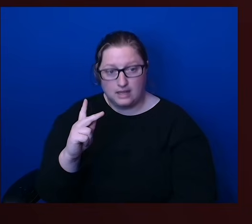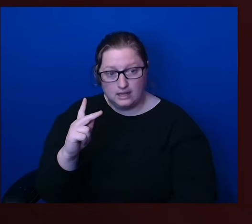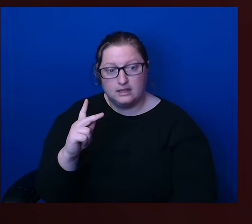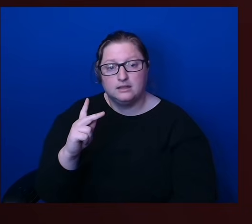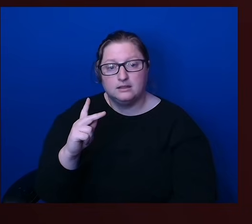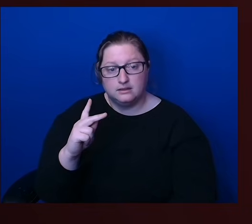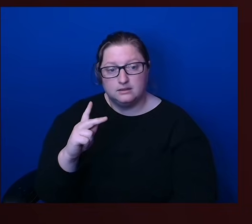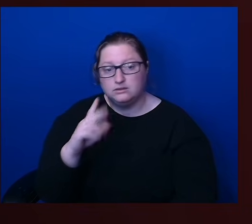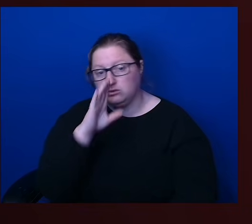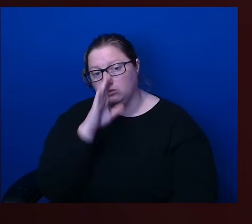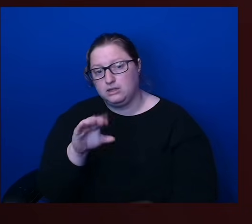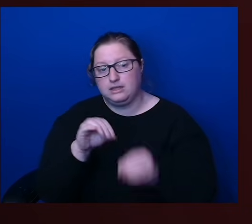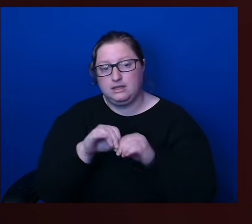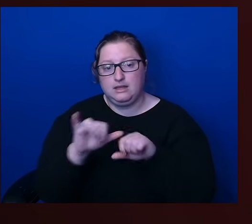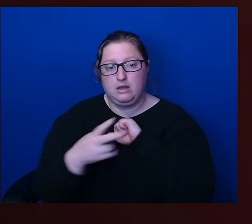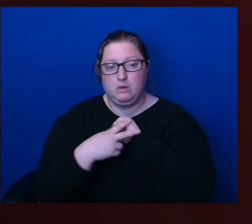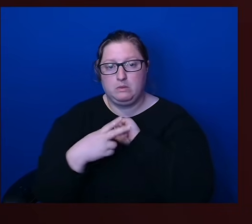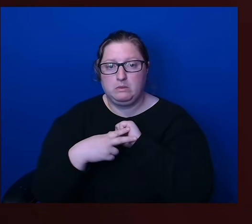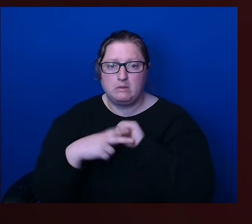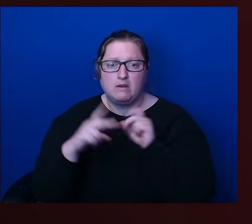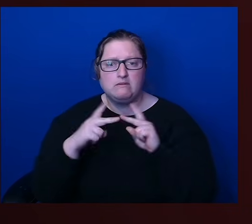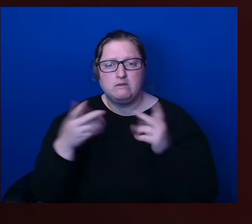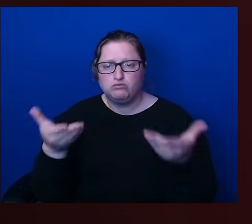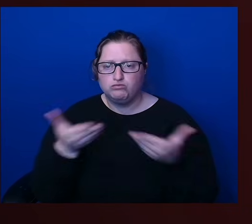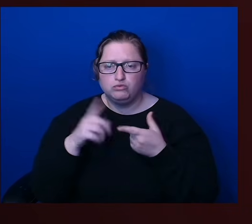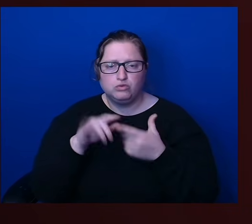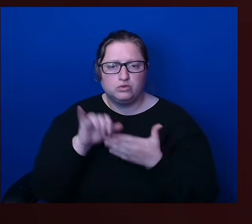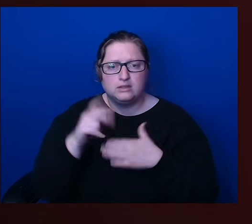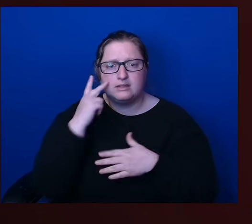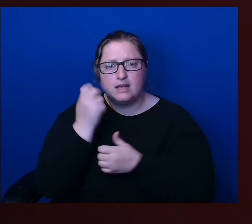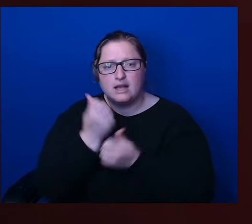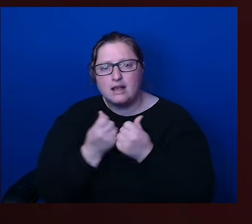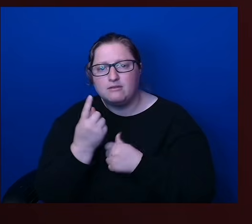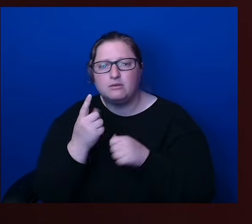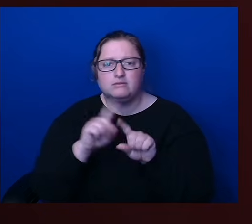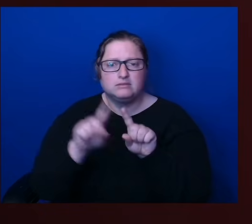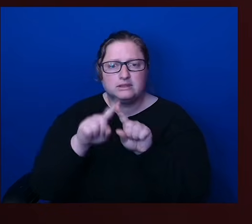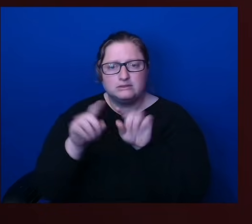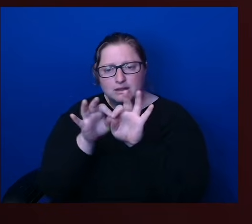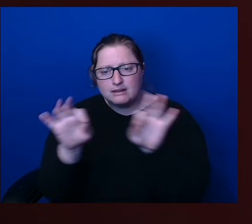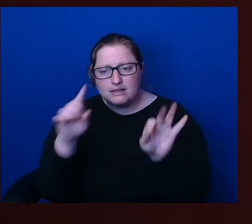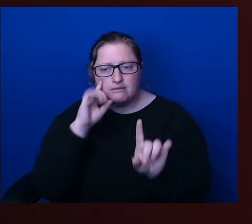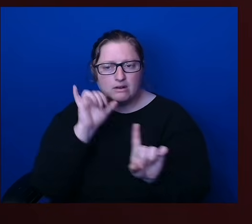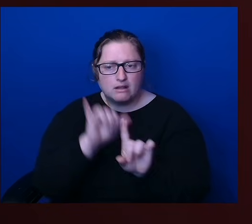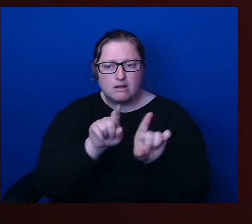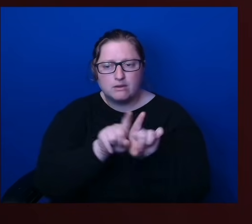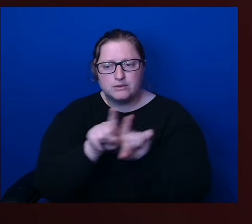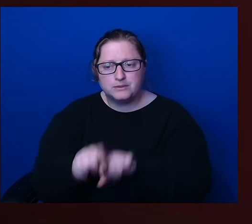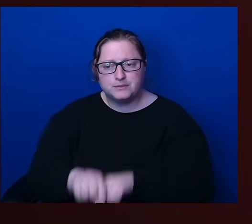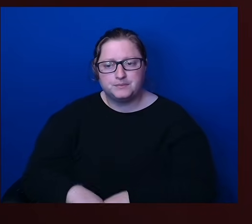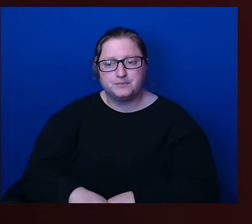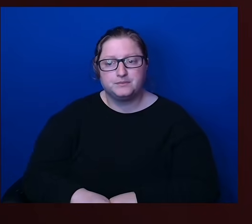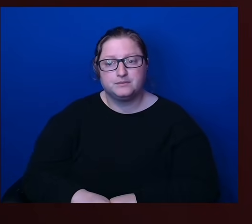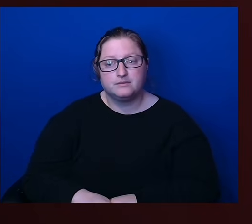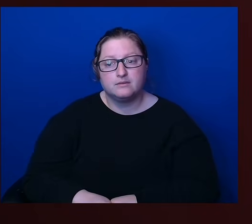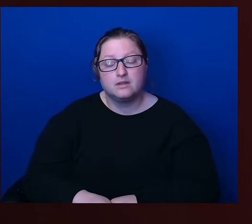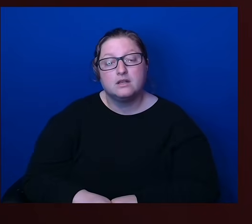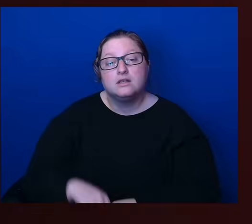They're welcoming to that. You'll see the other ones for other languages out there as well, okay? Now, the way Jeremy was referring